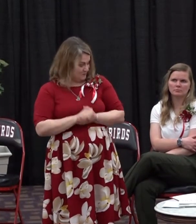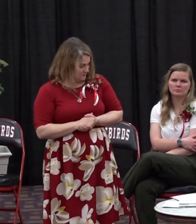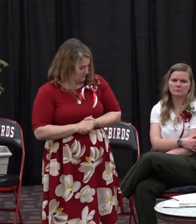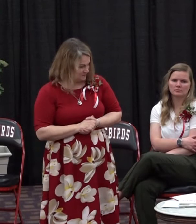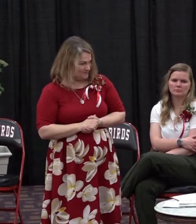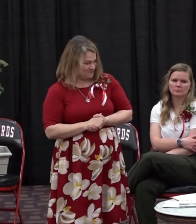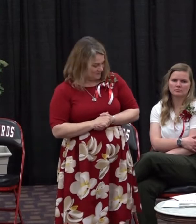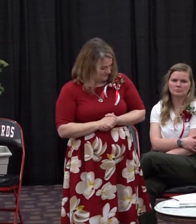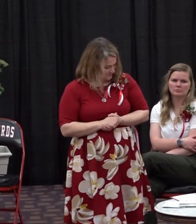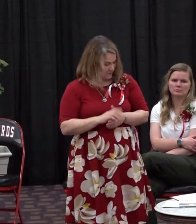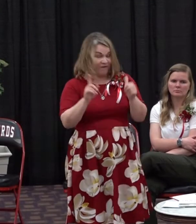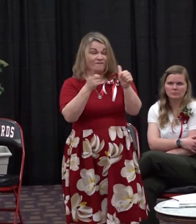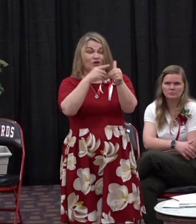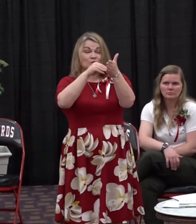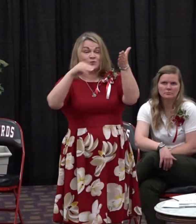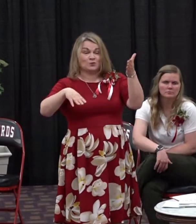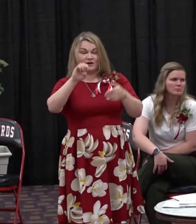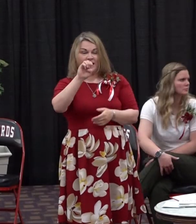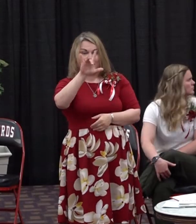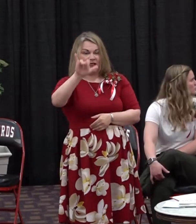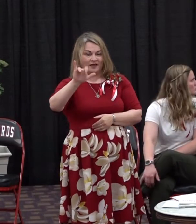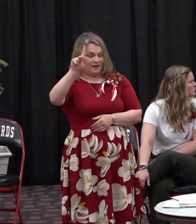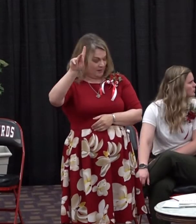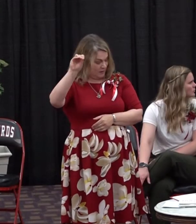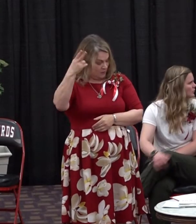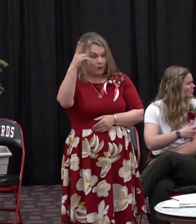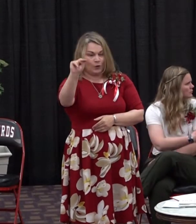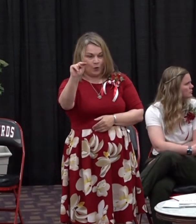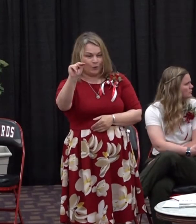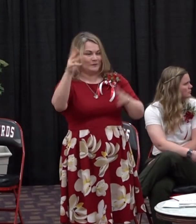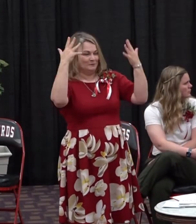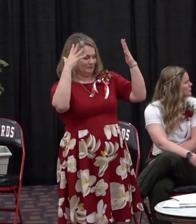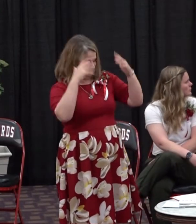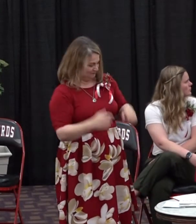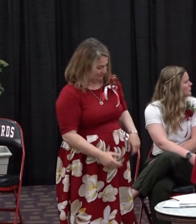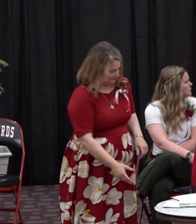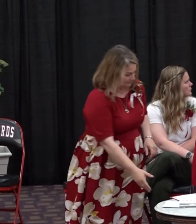for three years straight. First student is Emily Koehn.